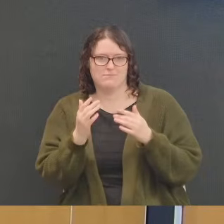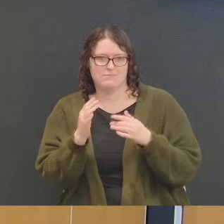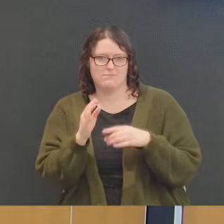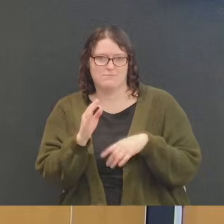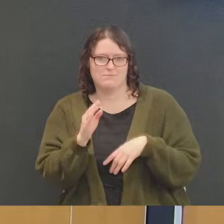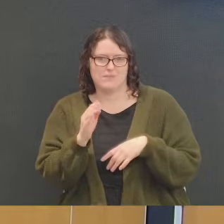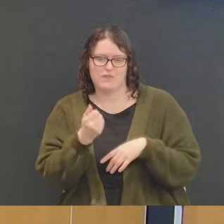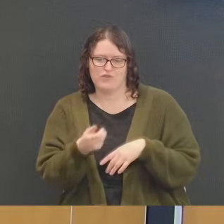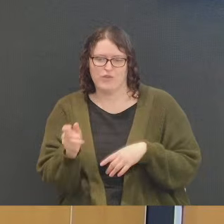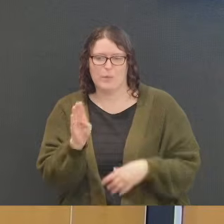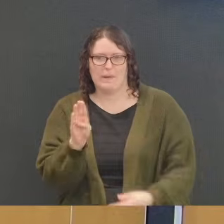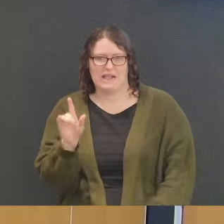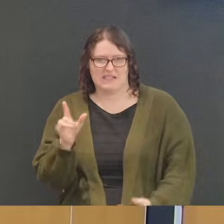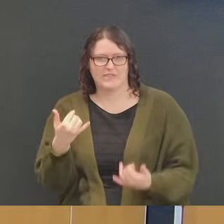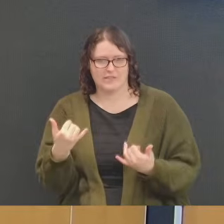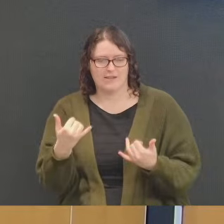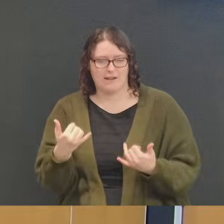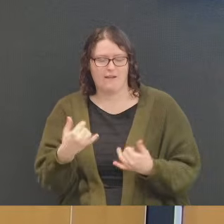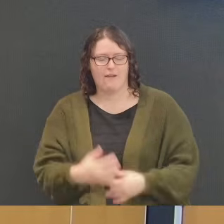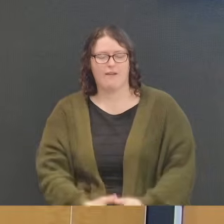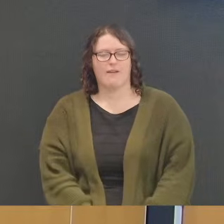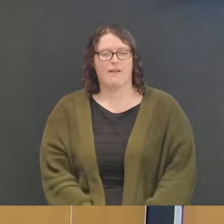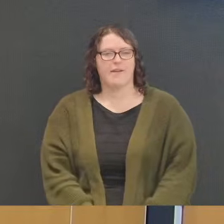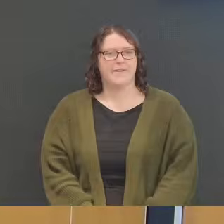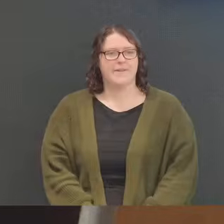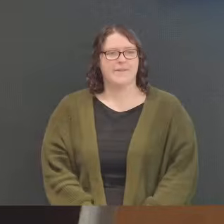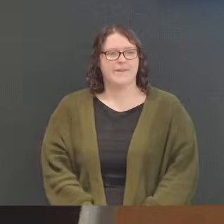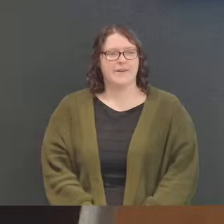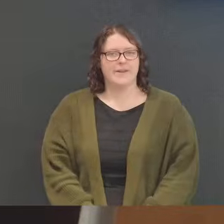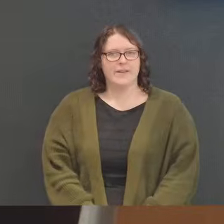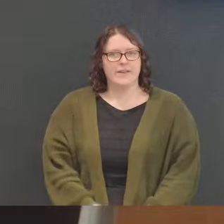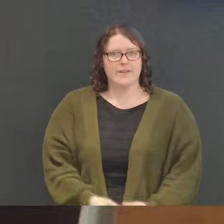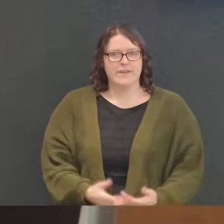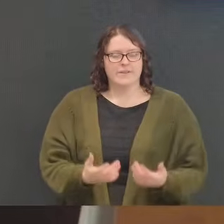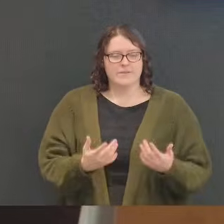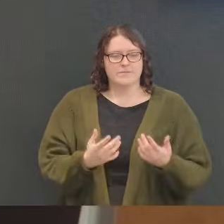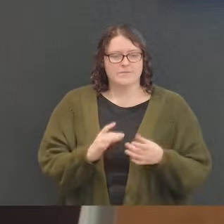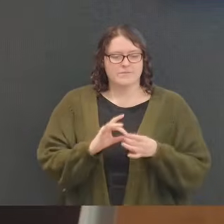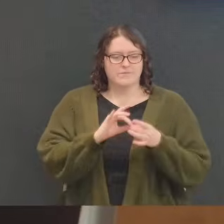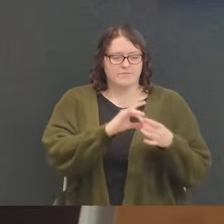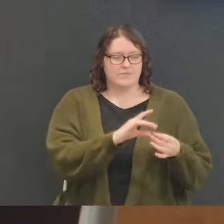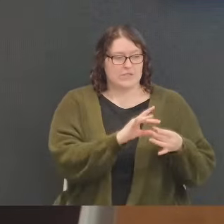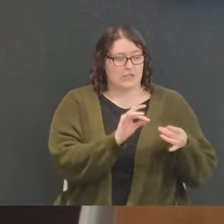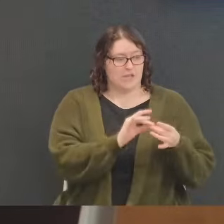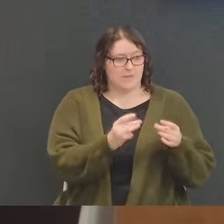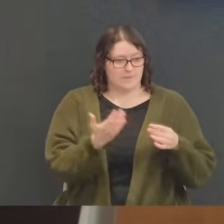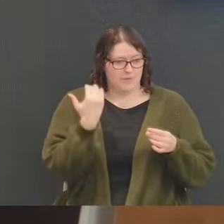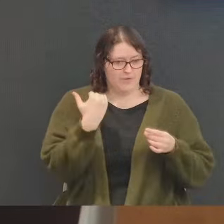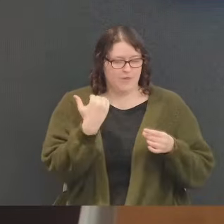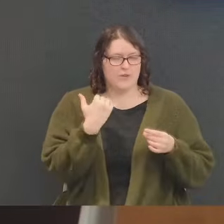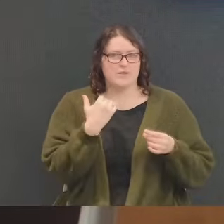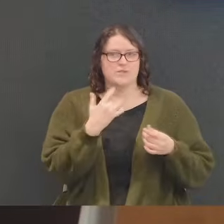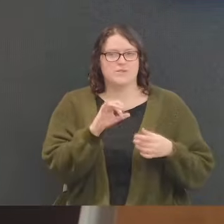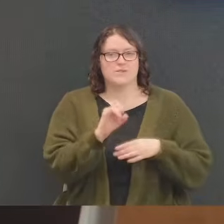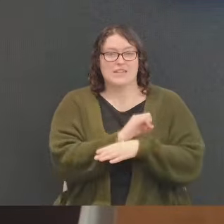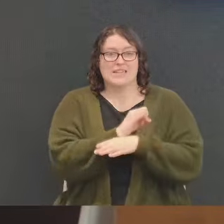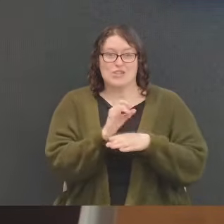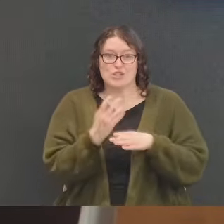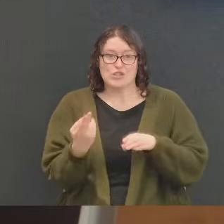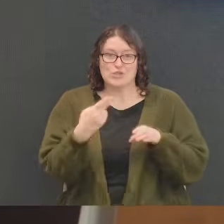have several bye items today. but to pick up on the comment earlier on an intern joining us had